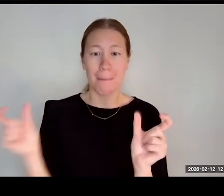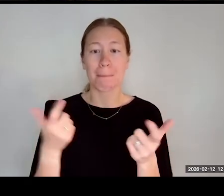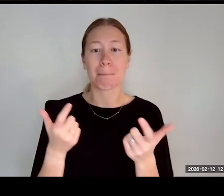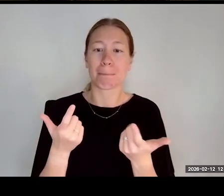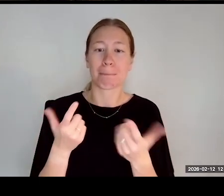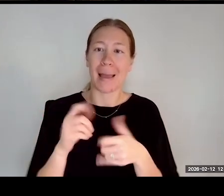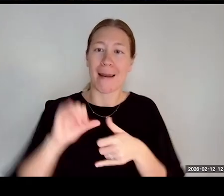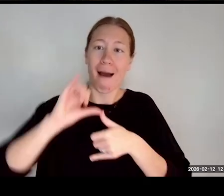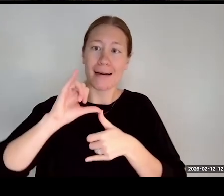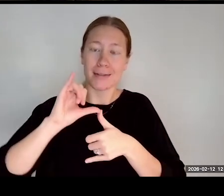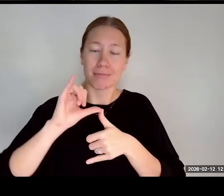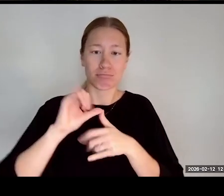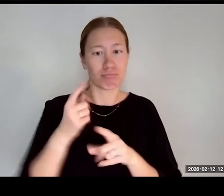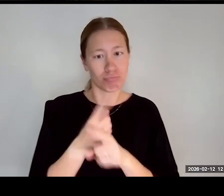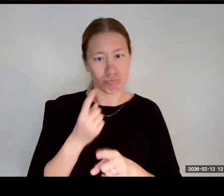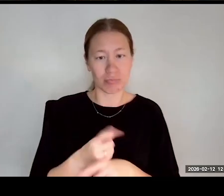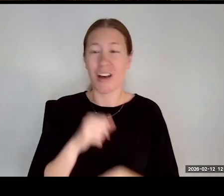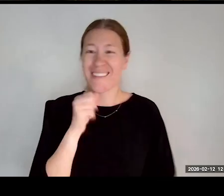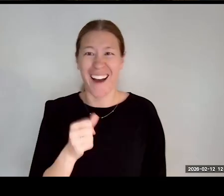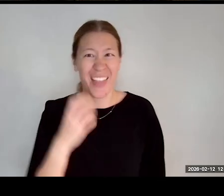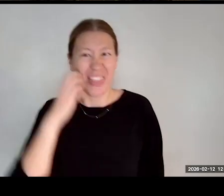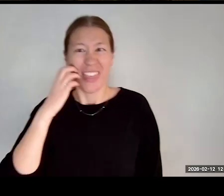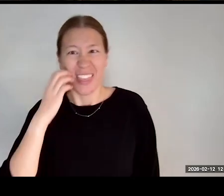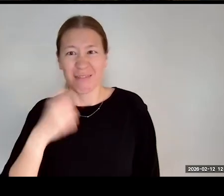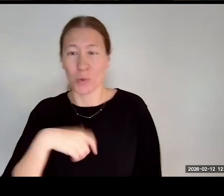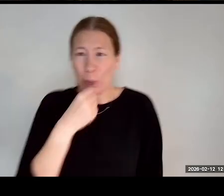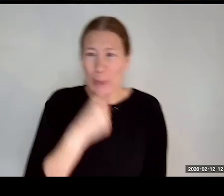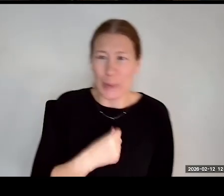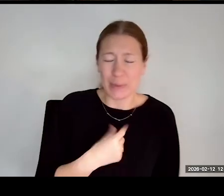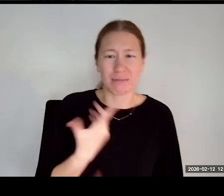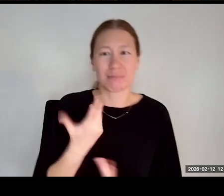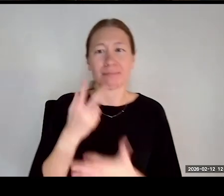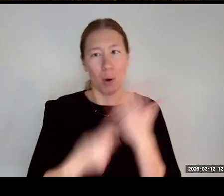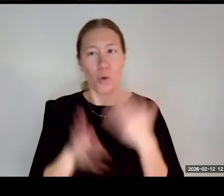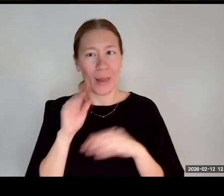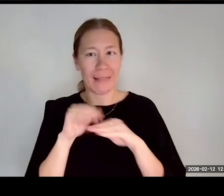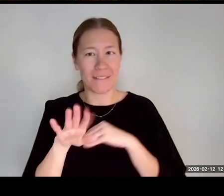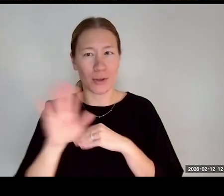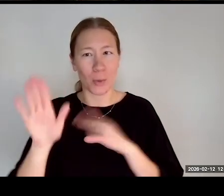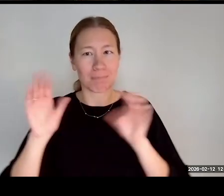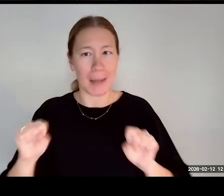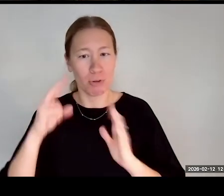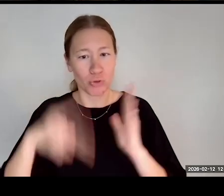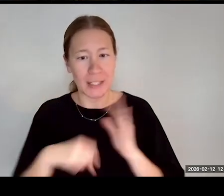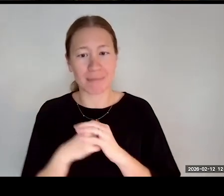Both of these things can affect readability. And again, they're not too decorative. So they have few artistic embellishments.